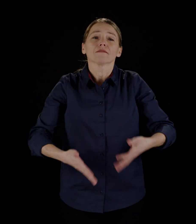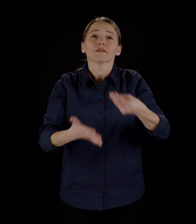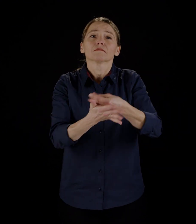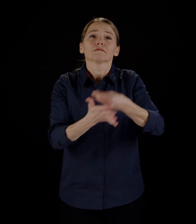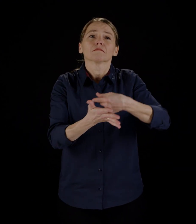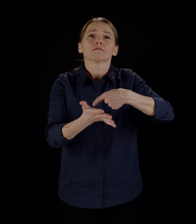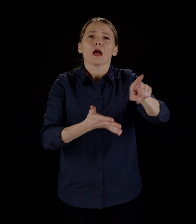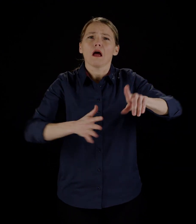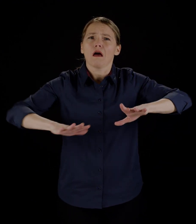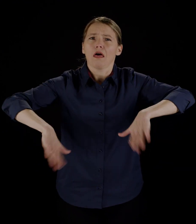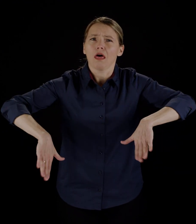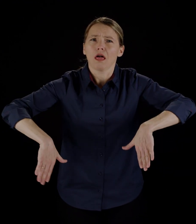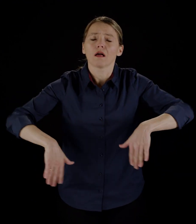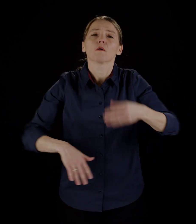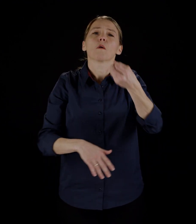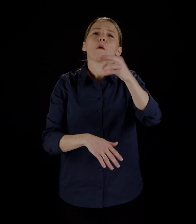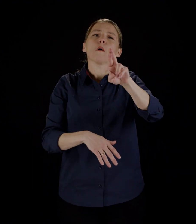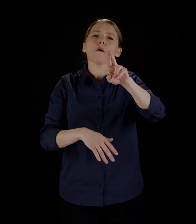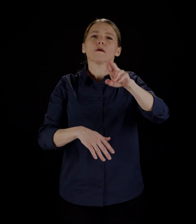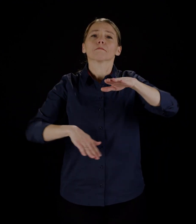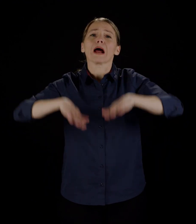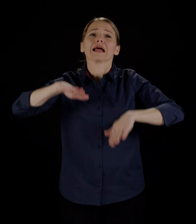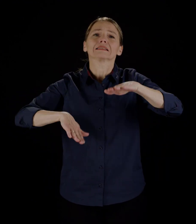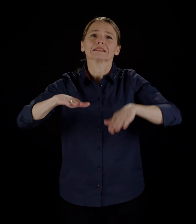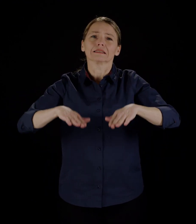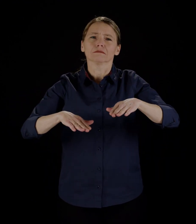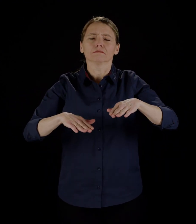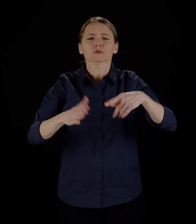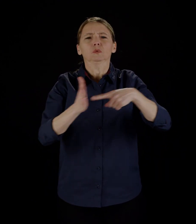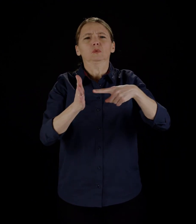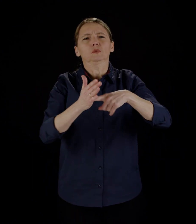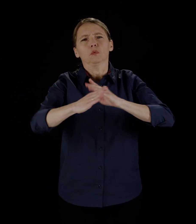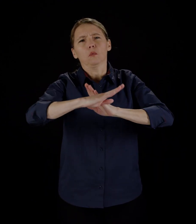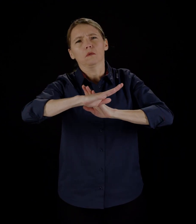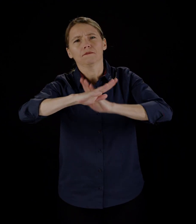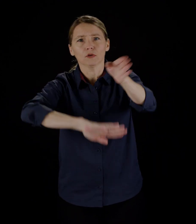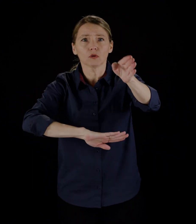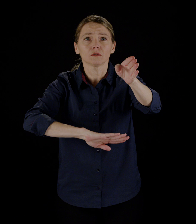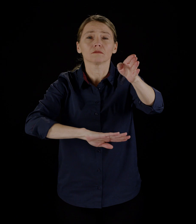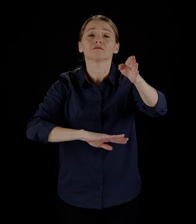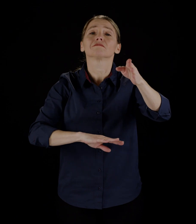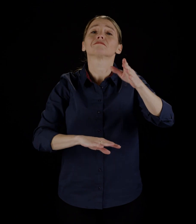Outstanding or Overdue Balance refers to the portion of a customer’s balance from the